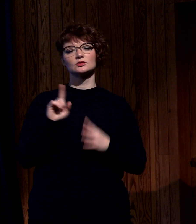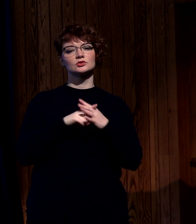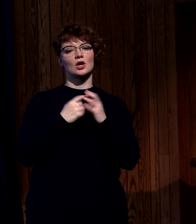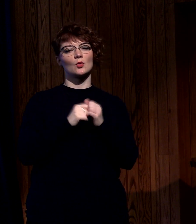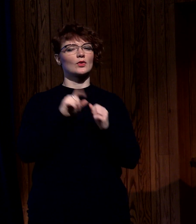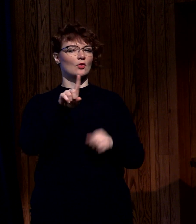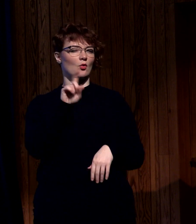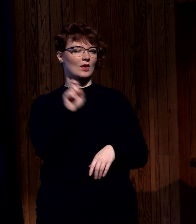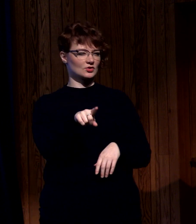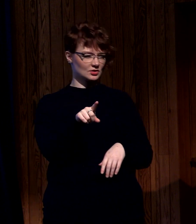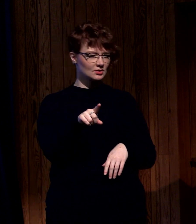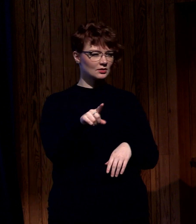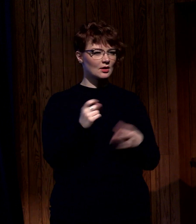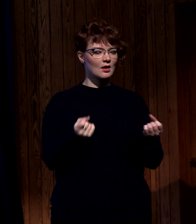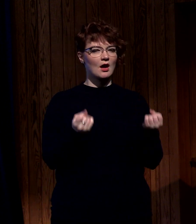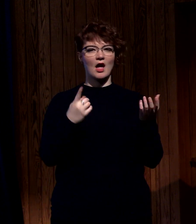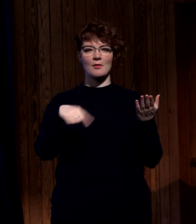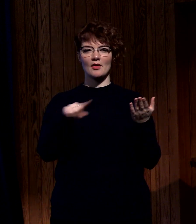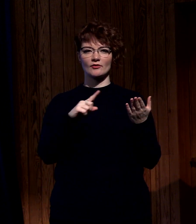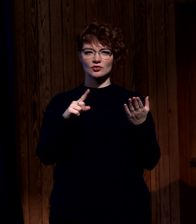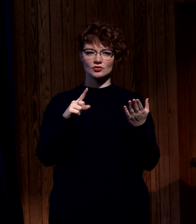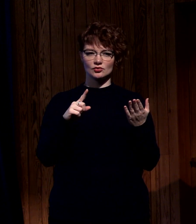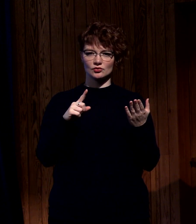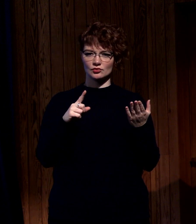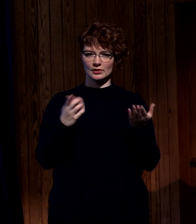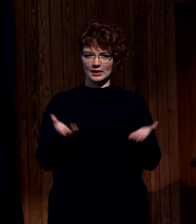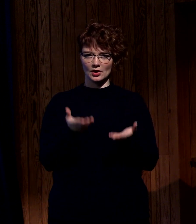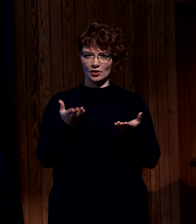a question. How many of you in this room have been asked the